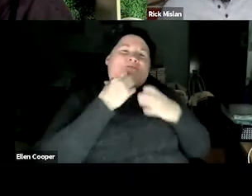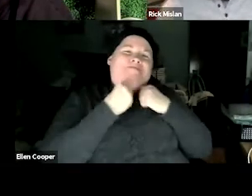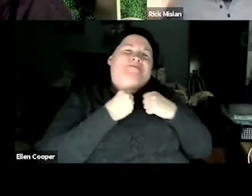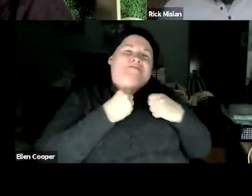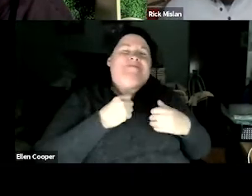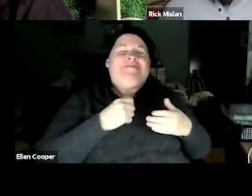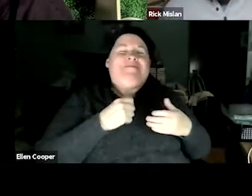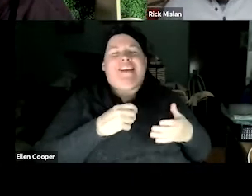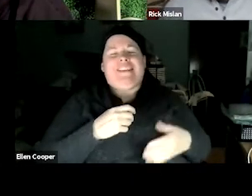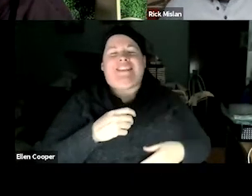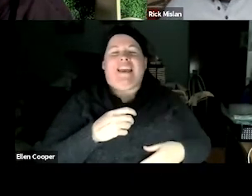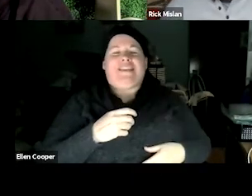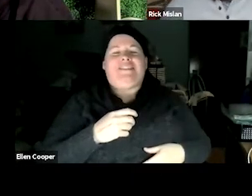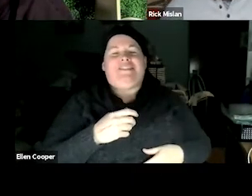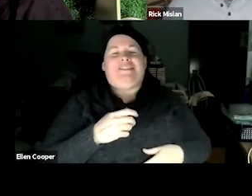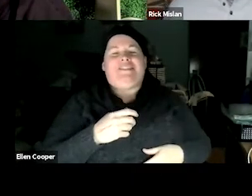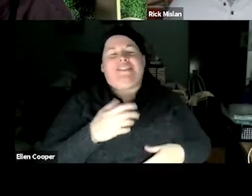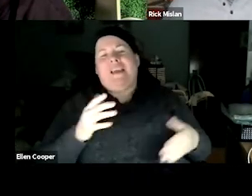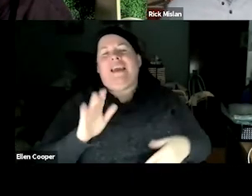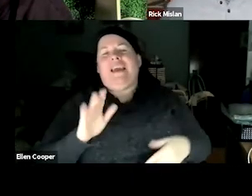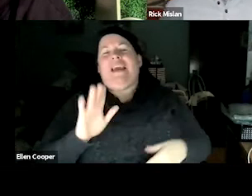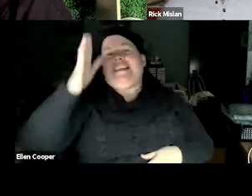He put me toward the talks tonight. Good. His dad side. Awesome. Good.